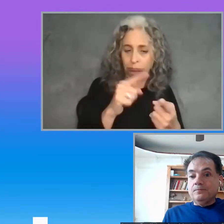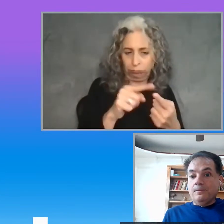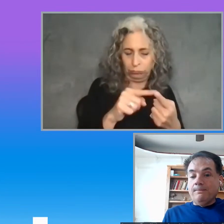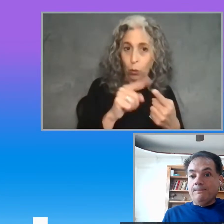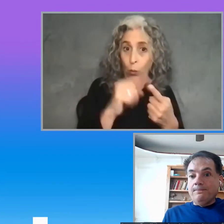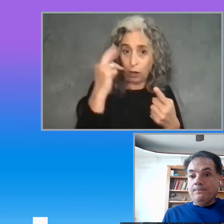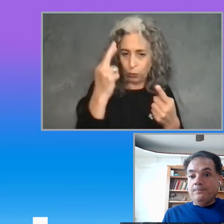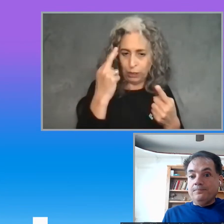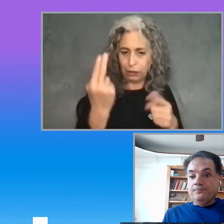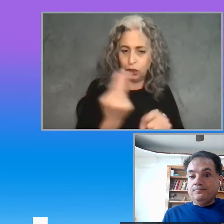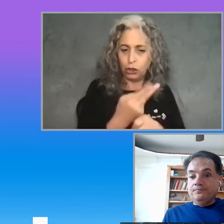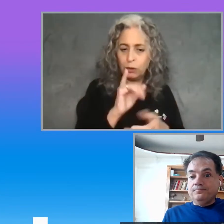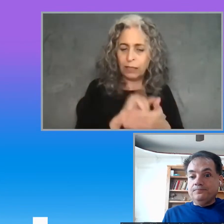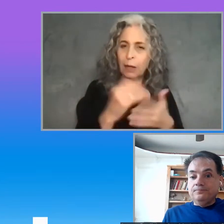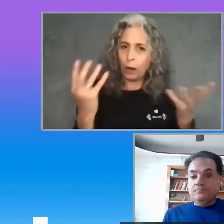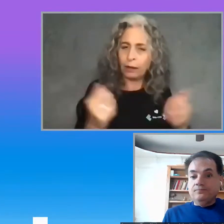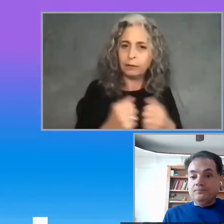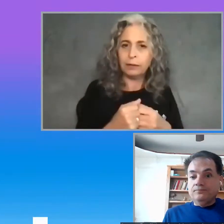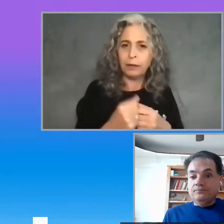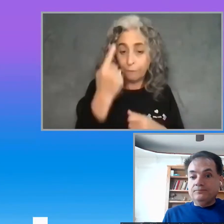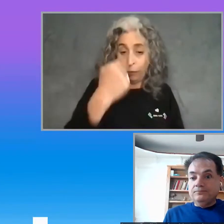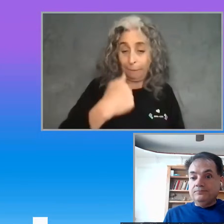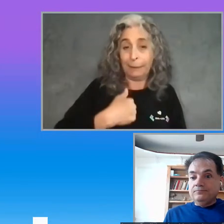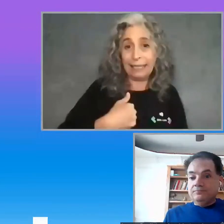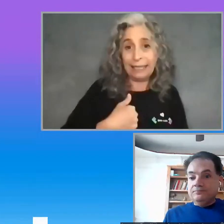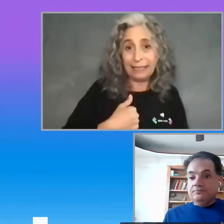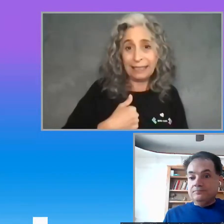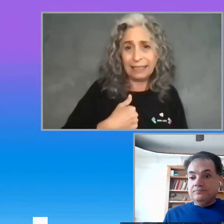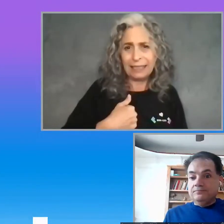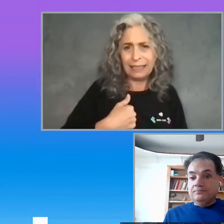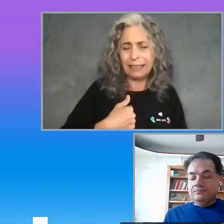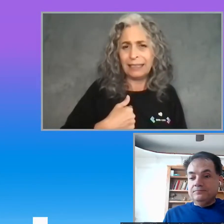One of them is that, I mean, for